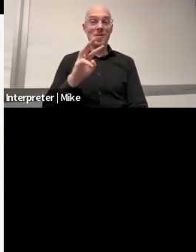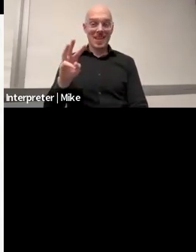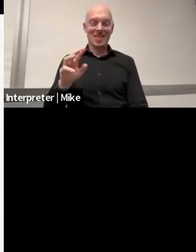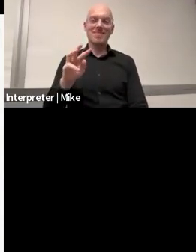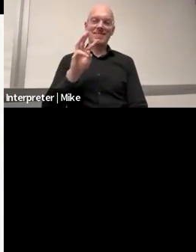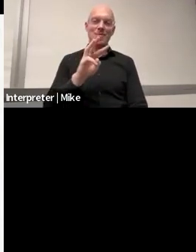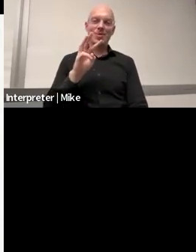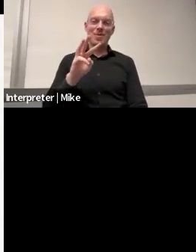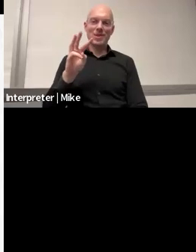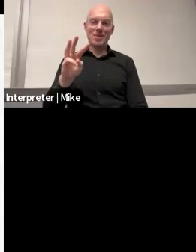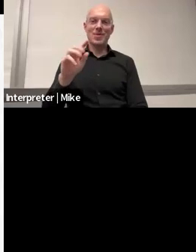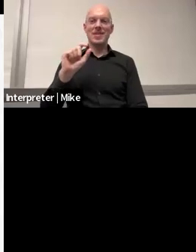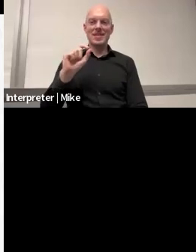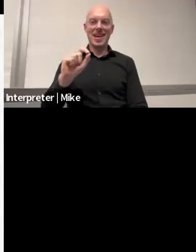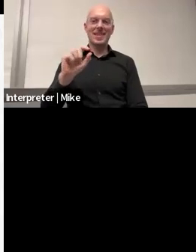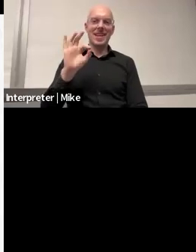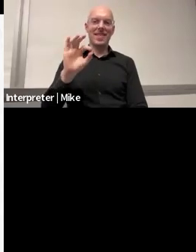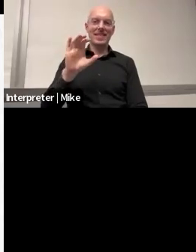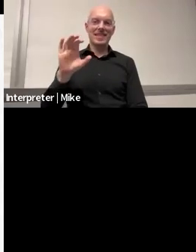Keyla Hernandez-Ulloa: www.fcc.gov.